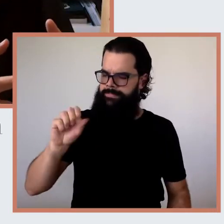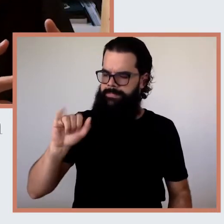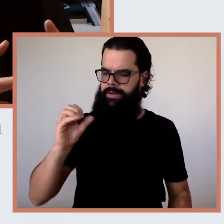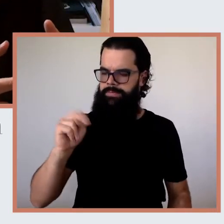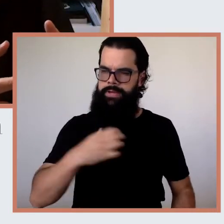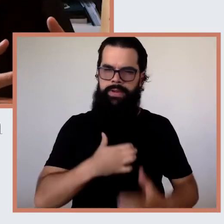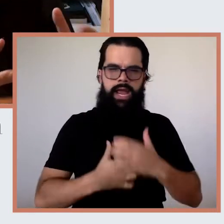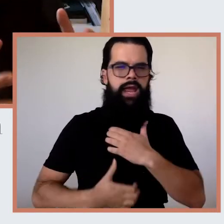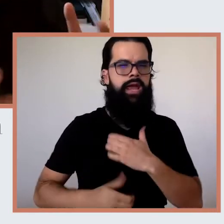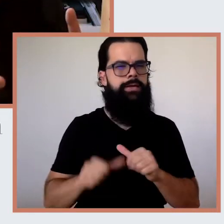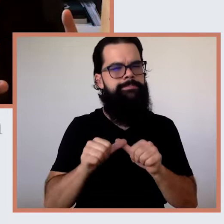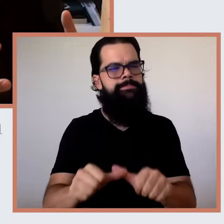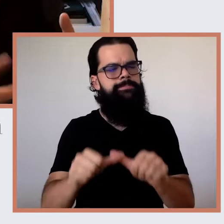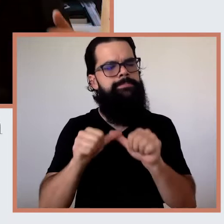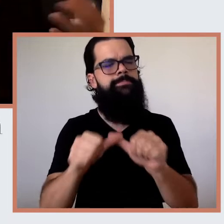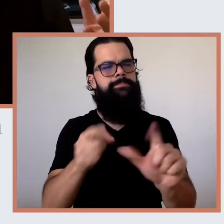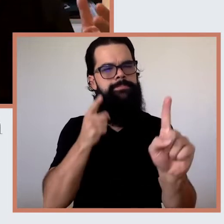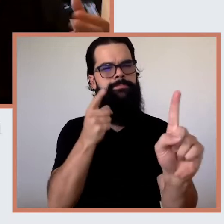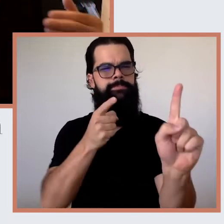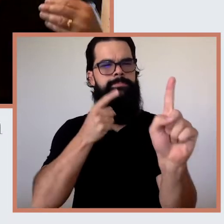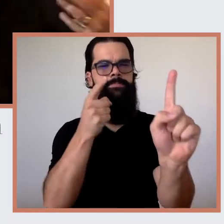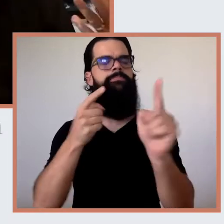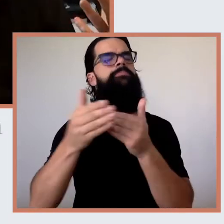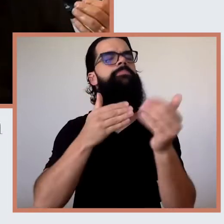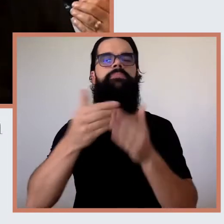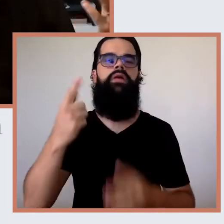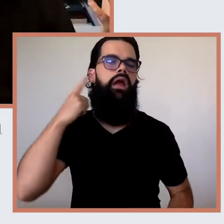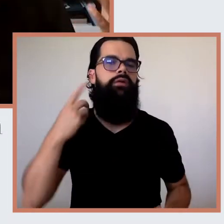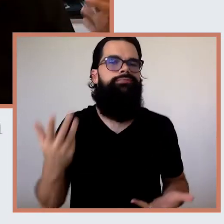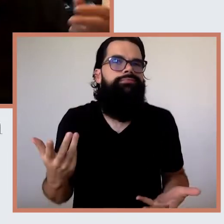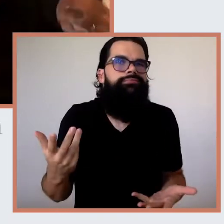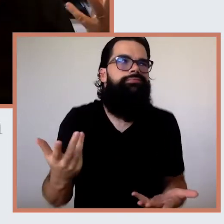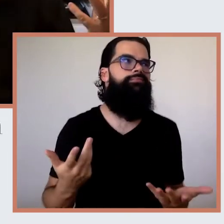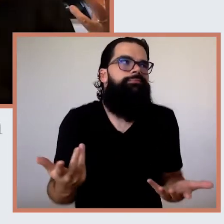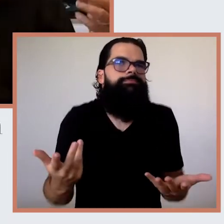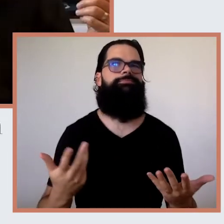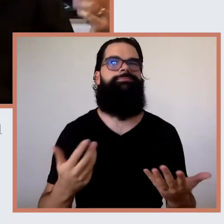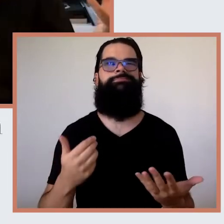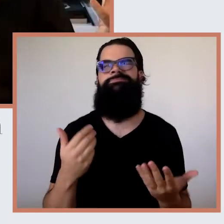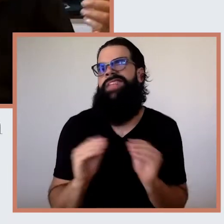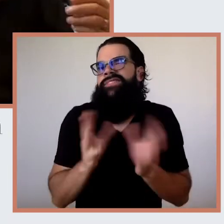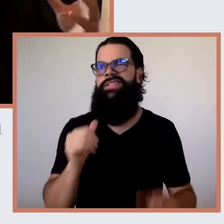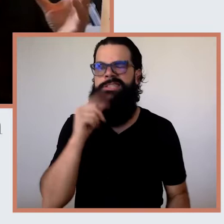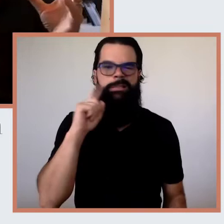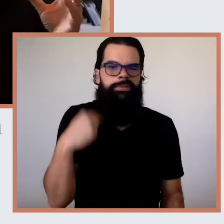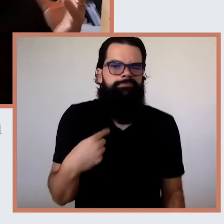and the passion and the drive to know that no matter how many times you hear no, or how many times you hear, "Eh, it's not for us."